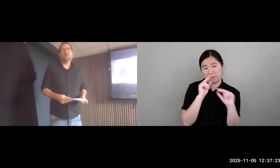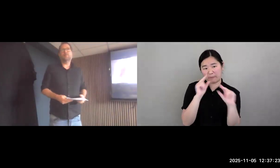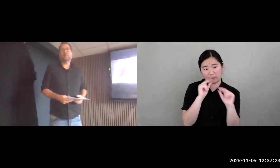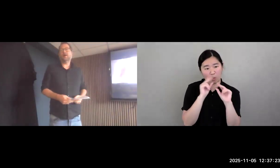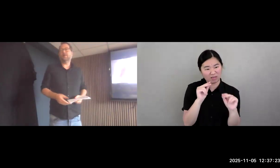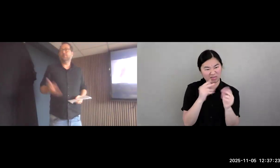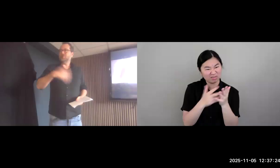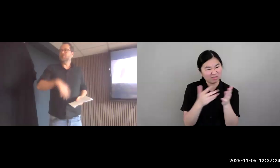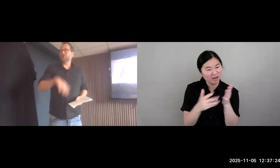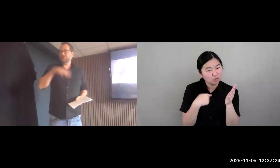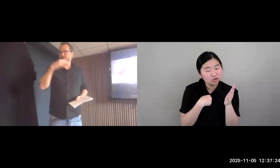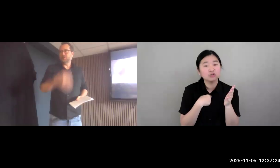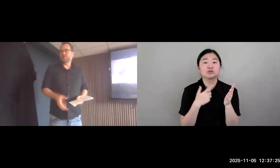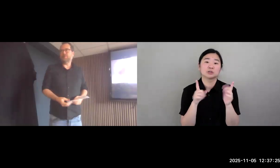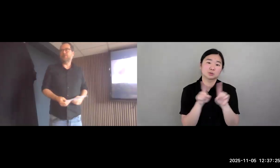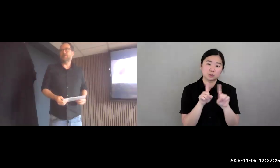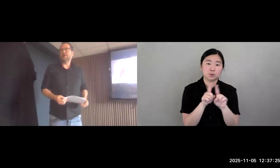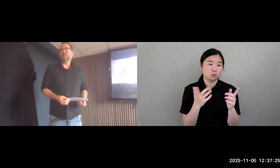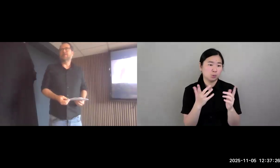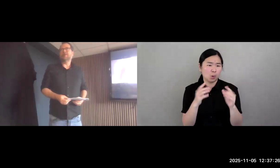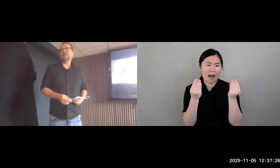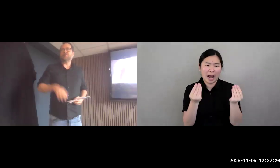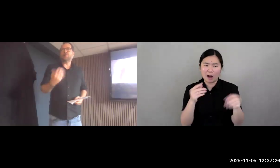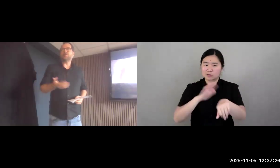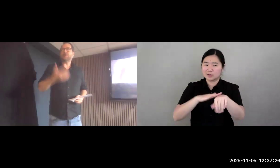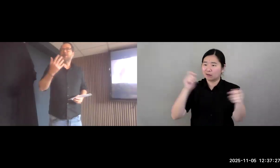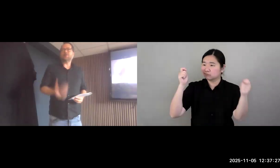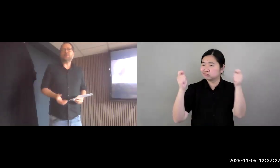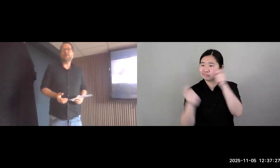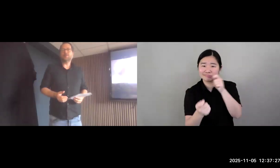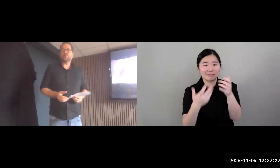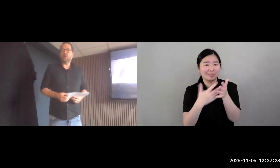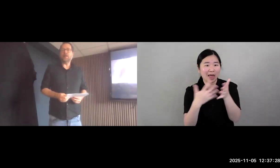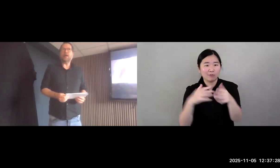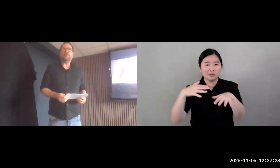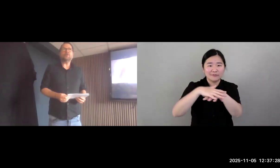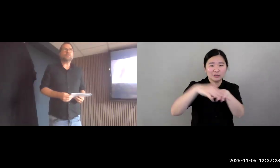could apply the principles for the study of diachronic change in spoken languages